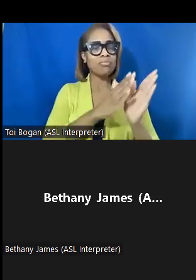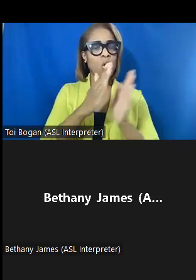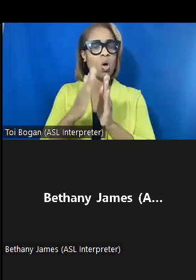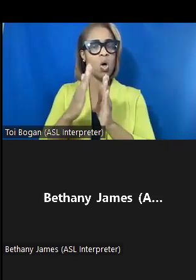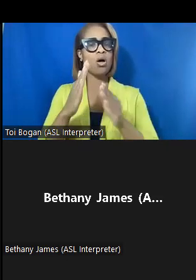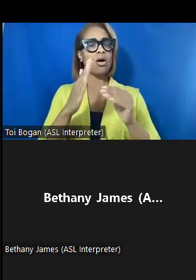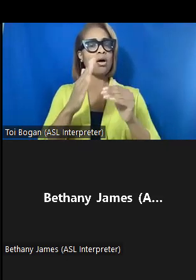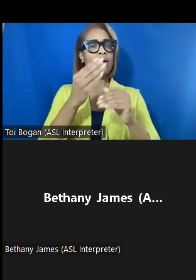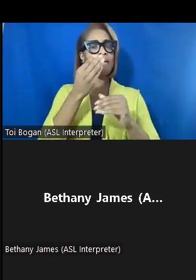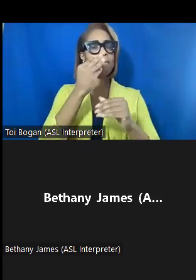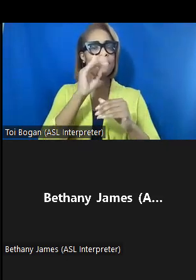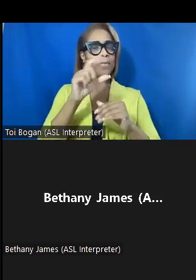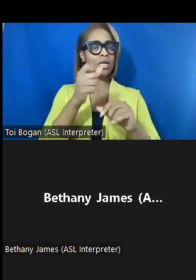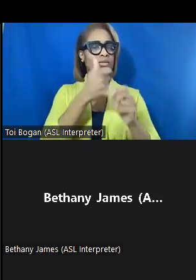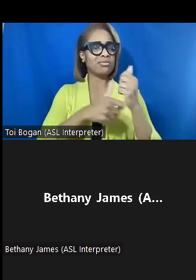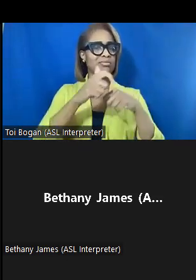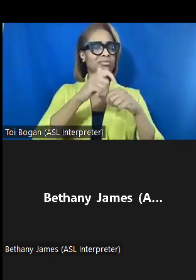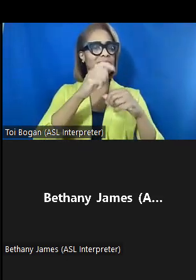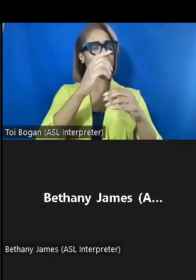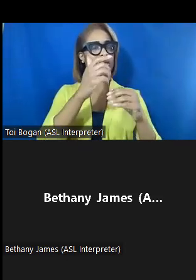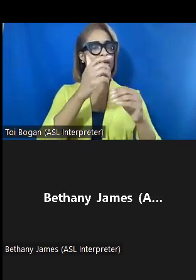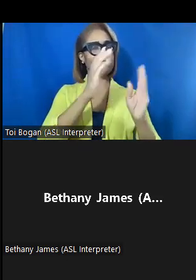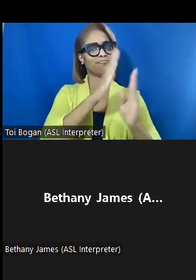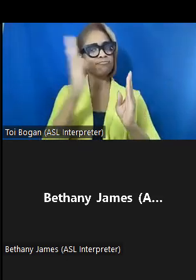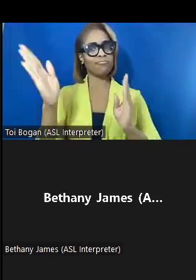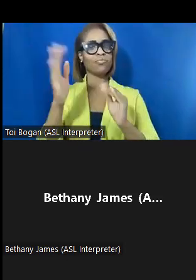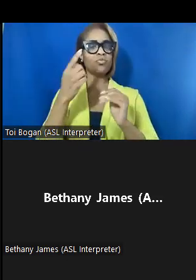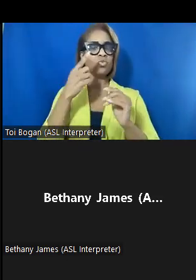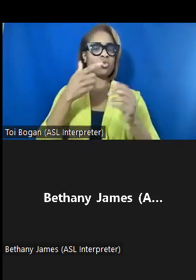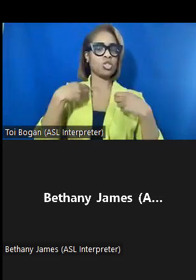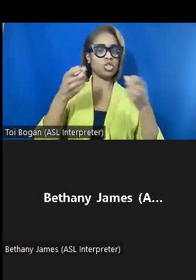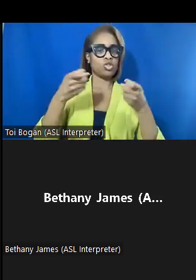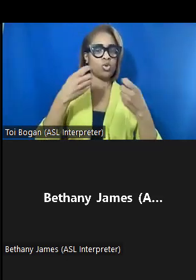It's important to note that the ADA requires equal opportunity but not necessarily an equal result.